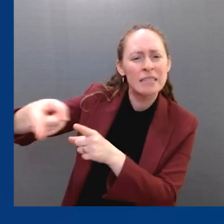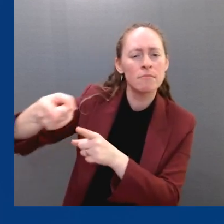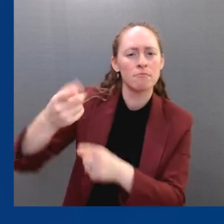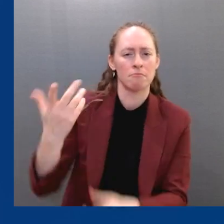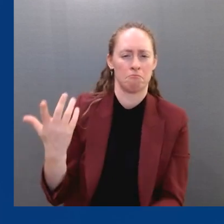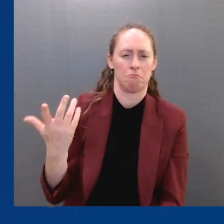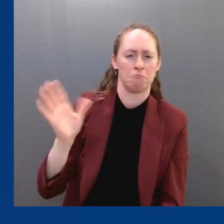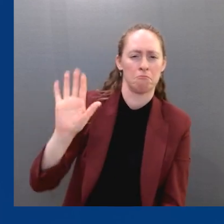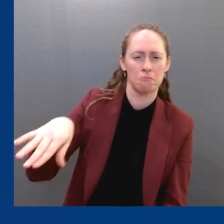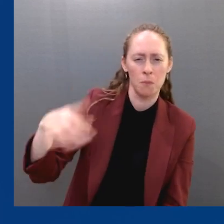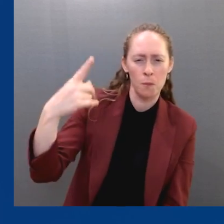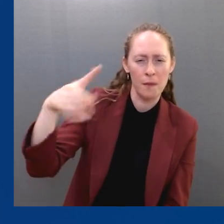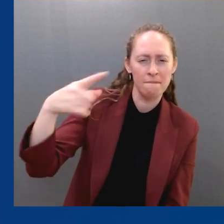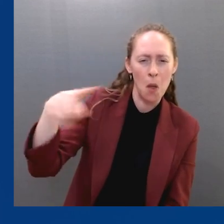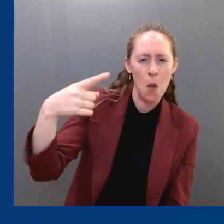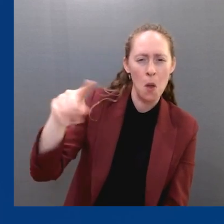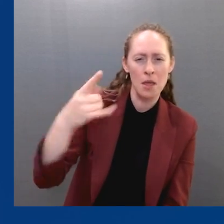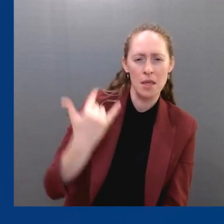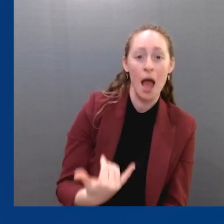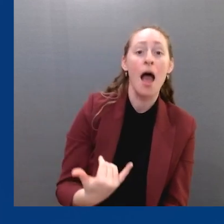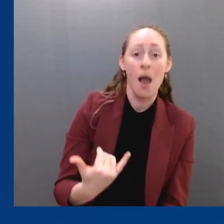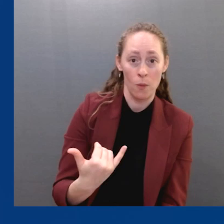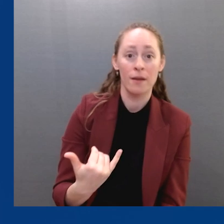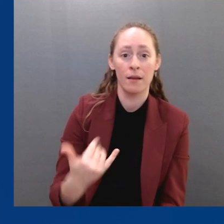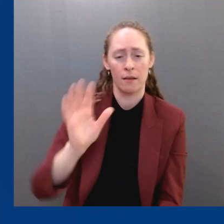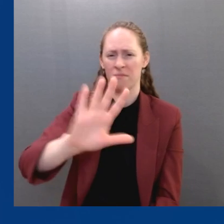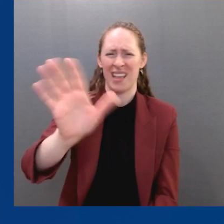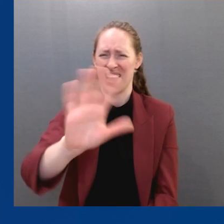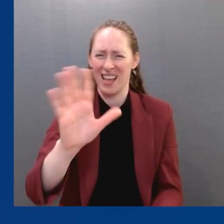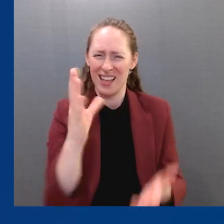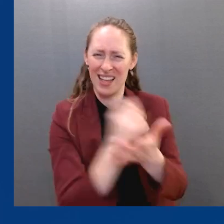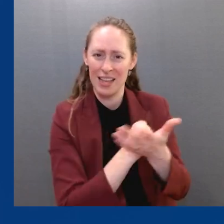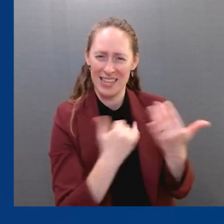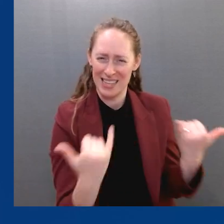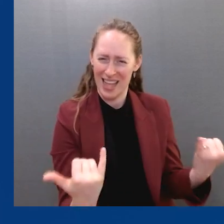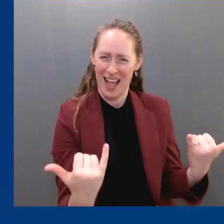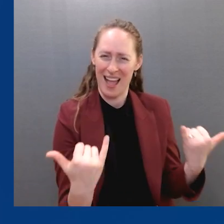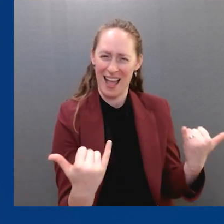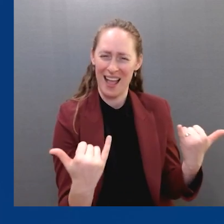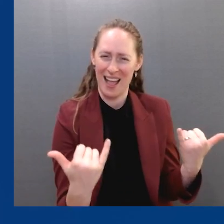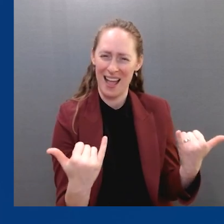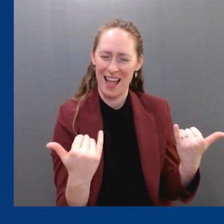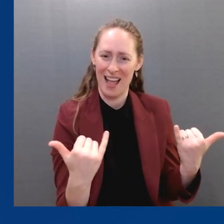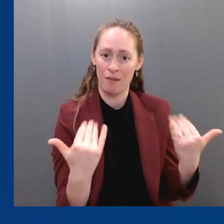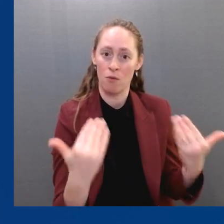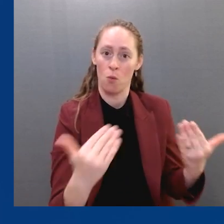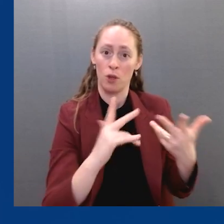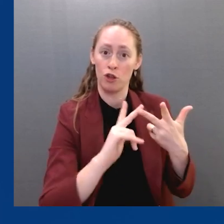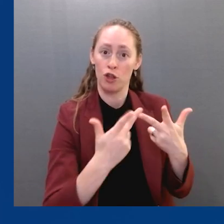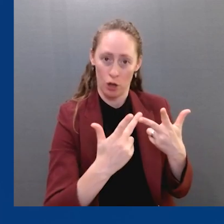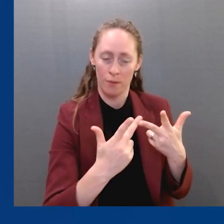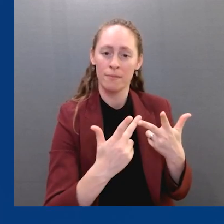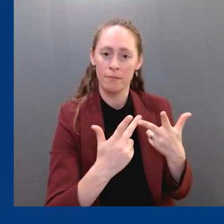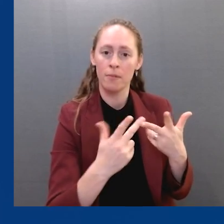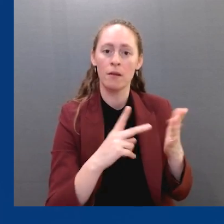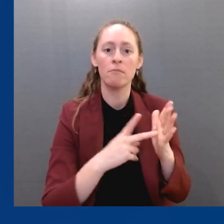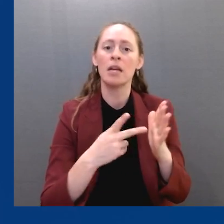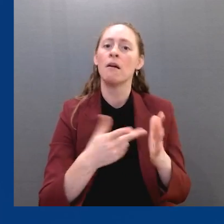If you get a booster shot now, it does reduce your risk of infection, does not drive it to zero in stock and get an infection, but it uses that risk.